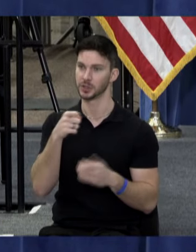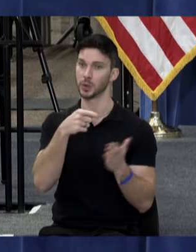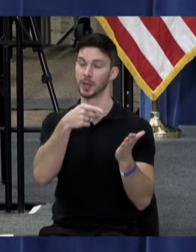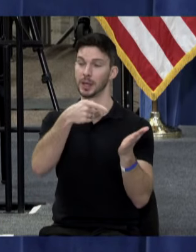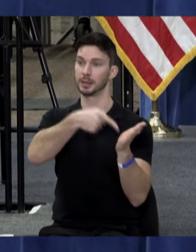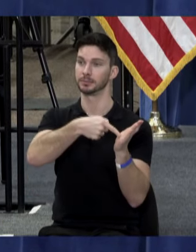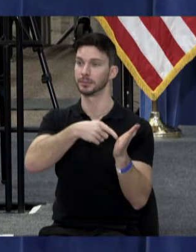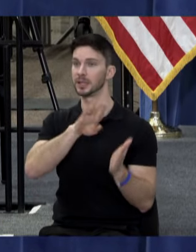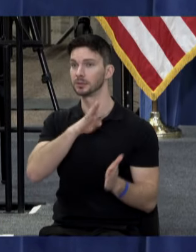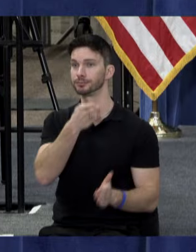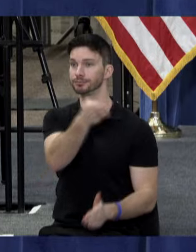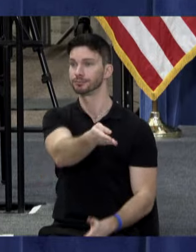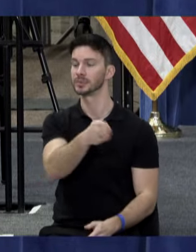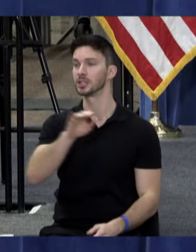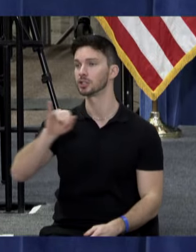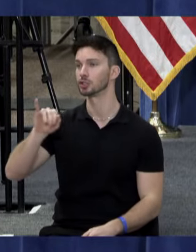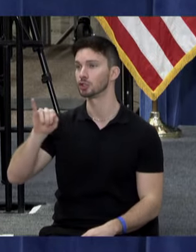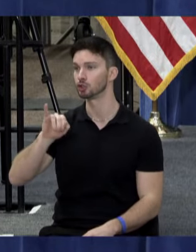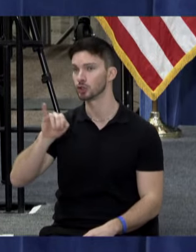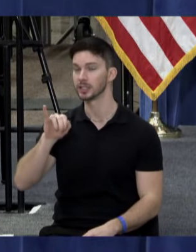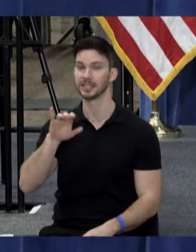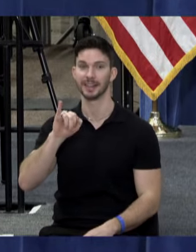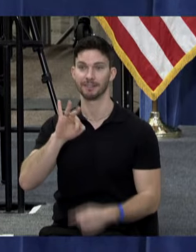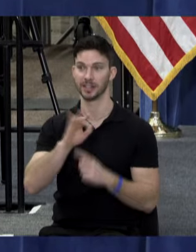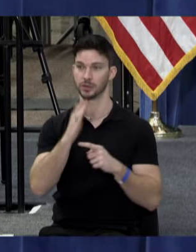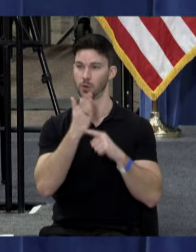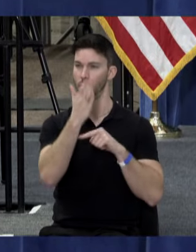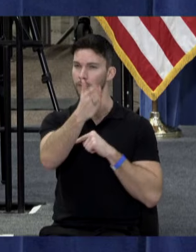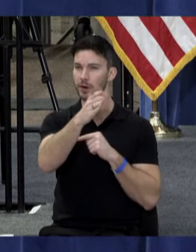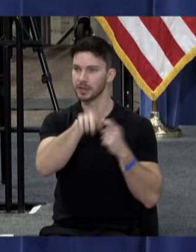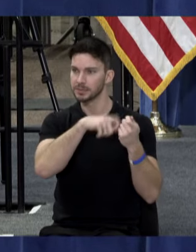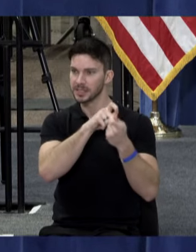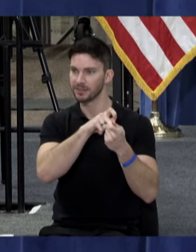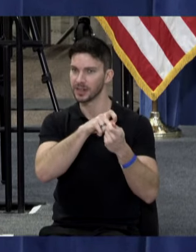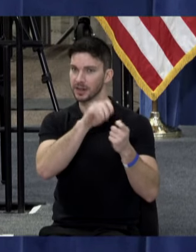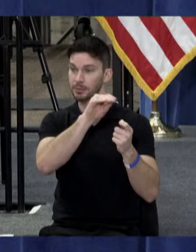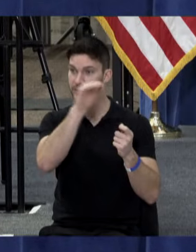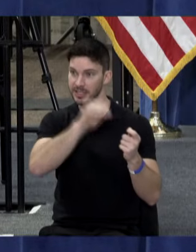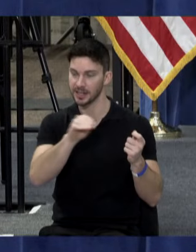they're over a certain percentage, then they don't have to pay the veterans to go there.